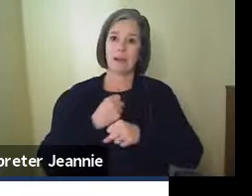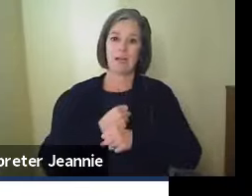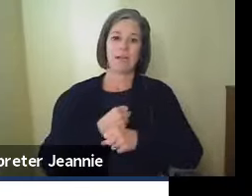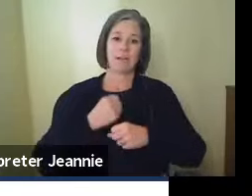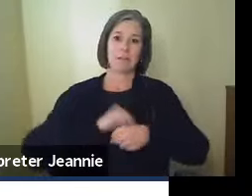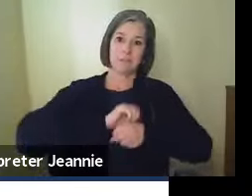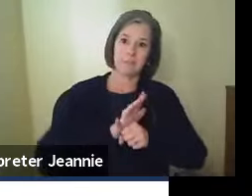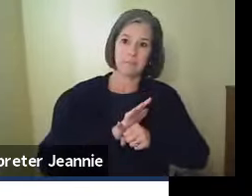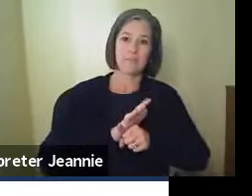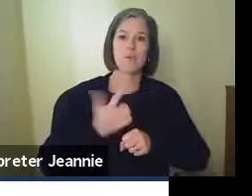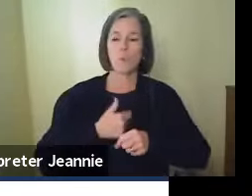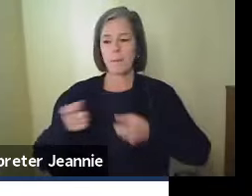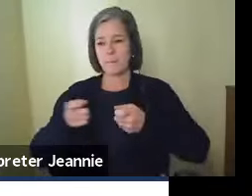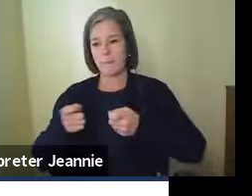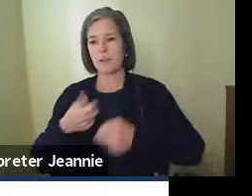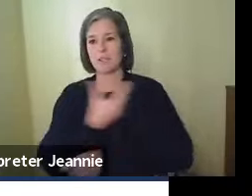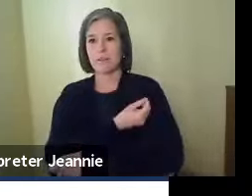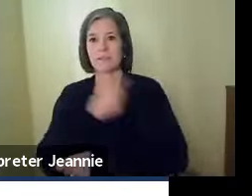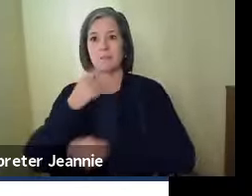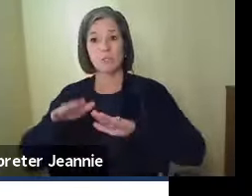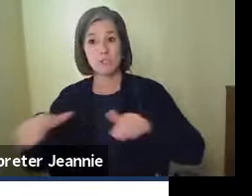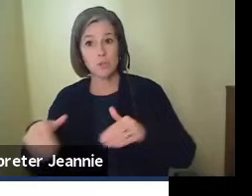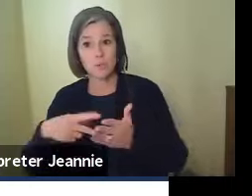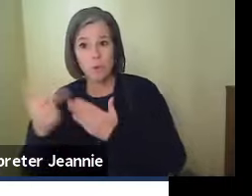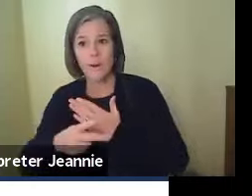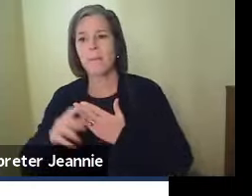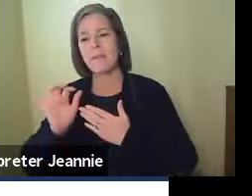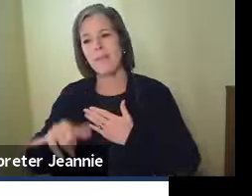vaccines for children's program which is entitlement program that provides vaccines